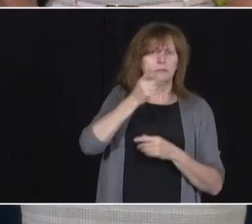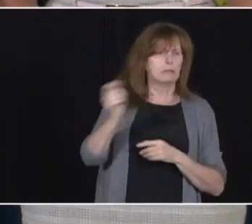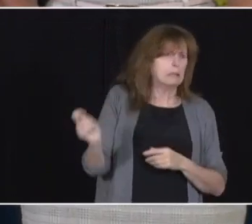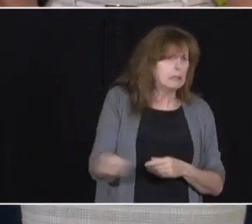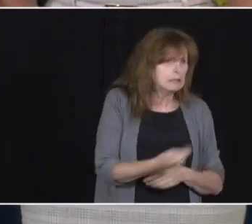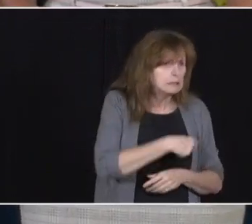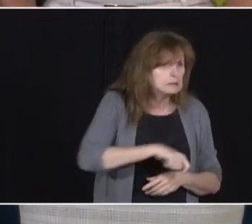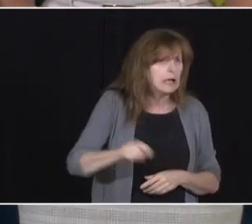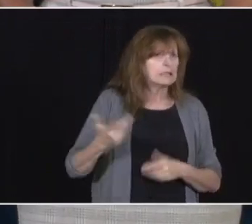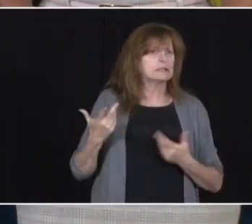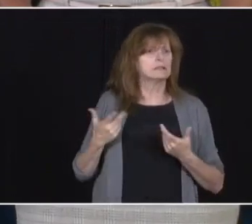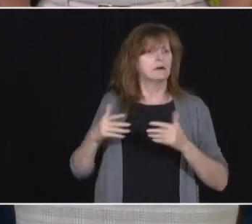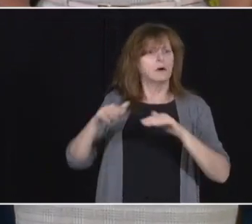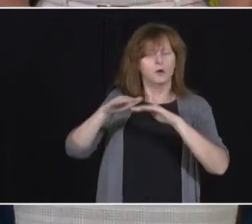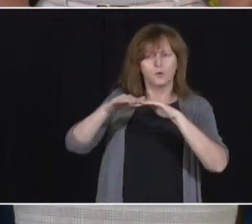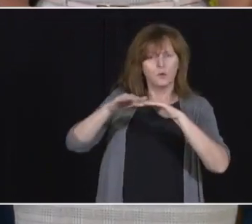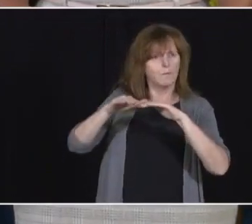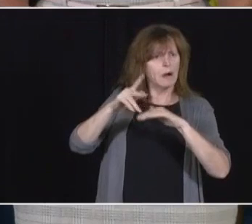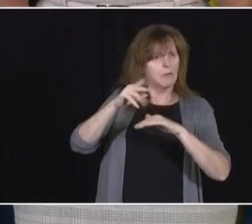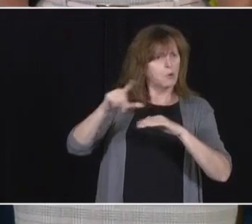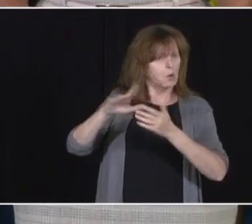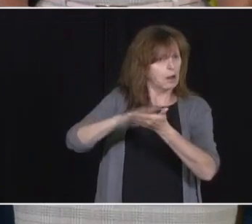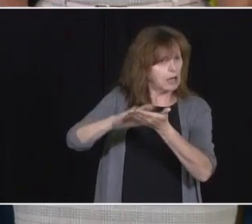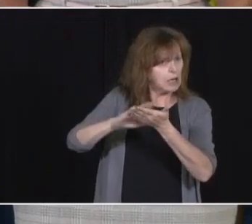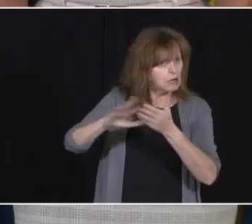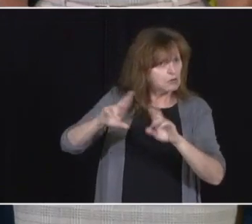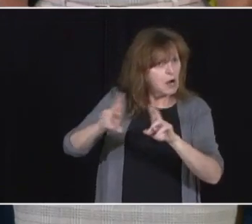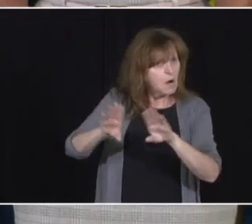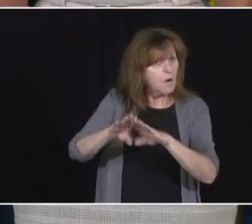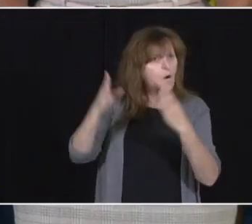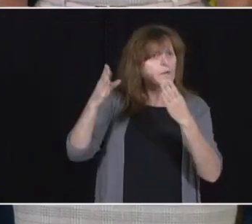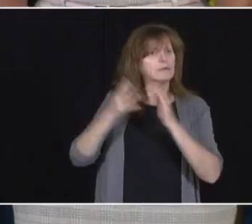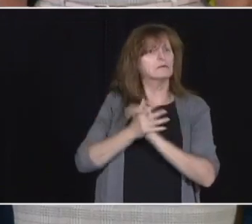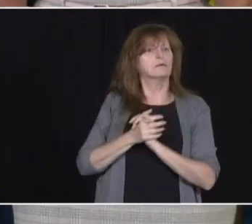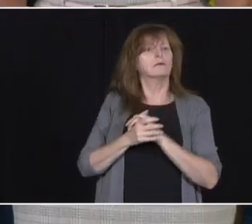the tennis courts and the pools being prepared to open.